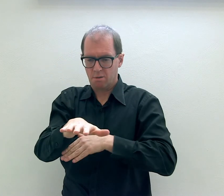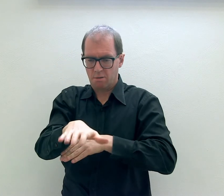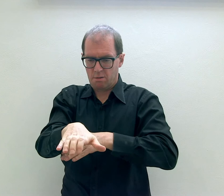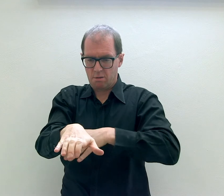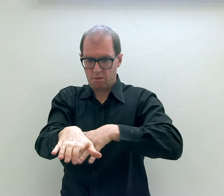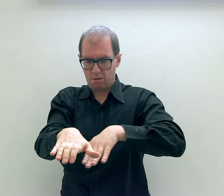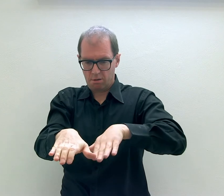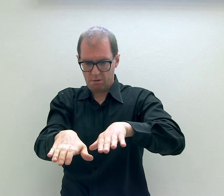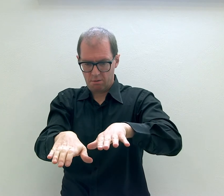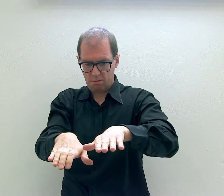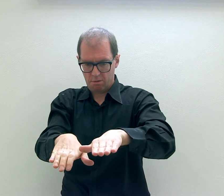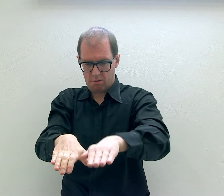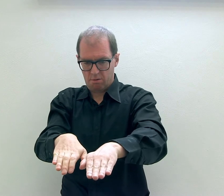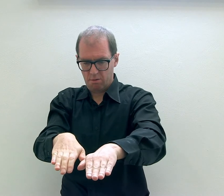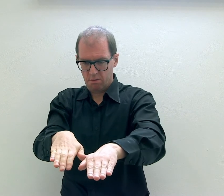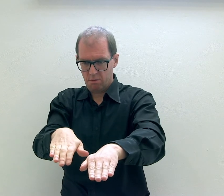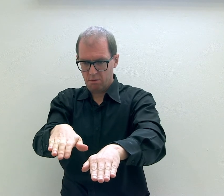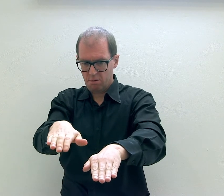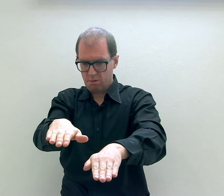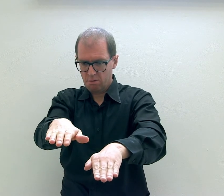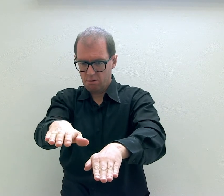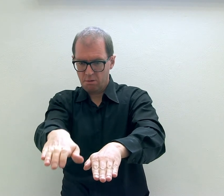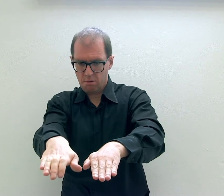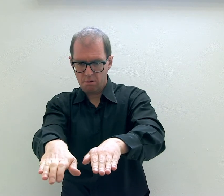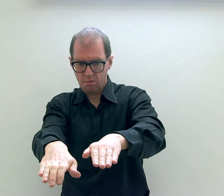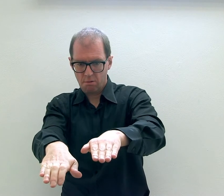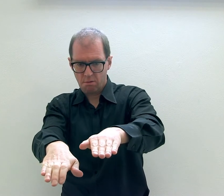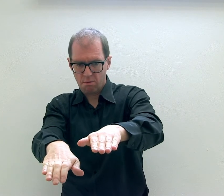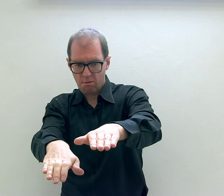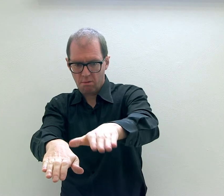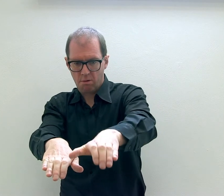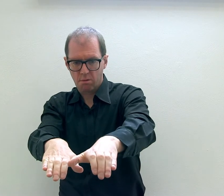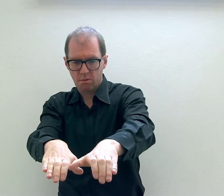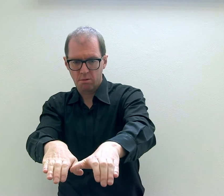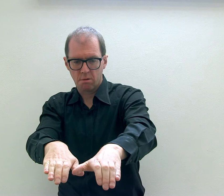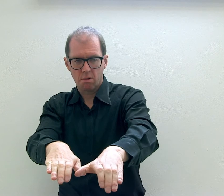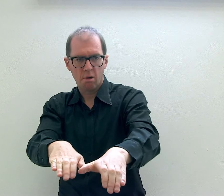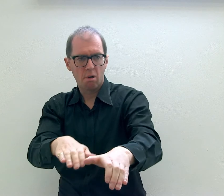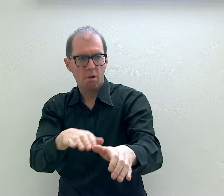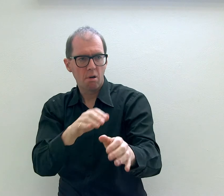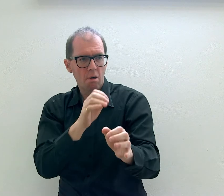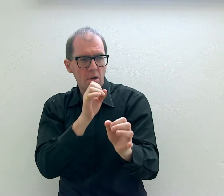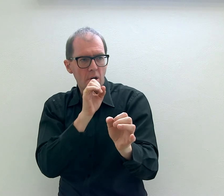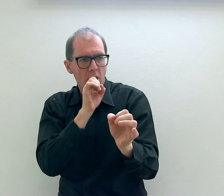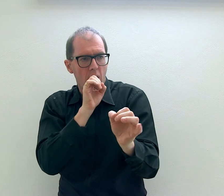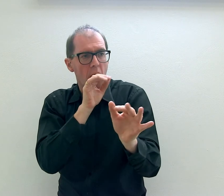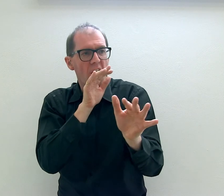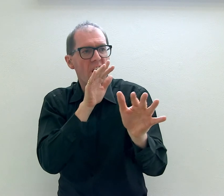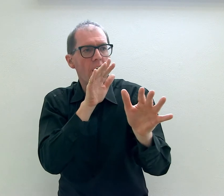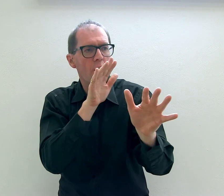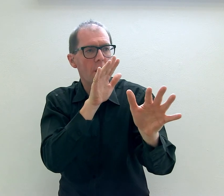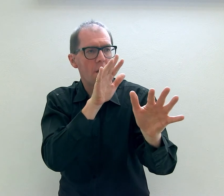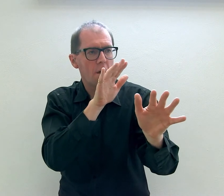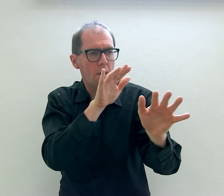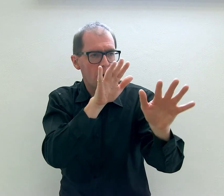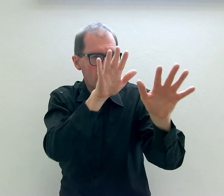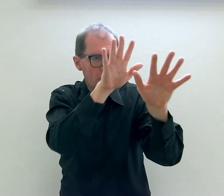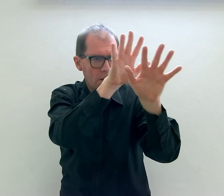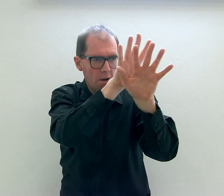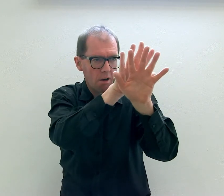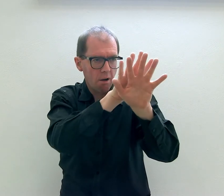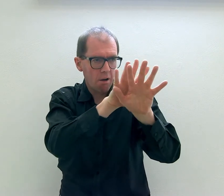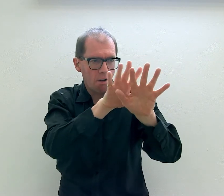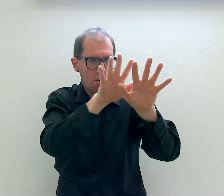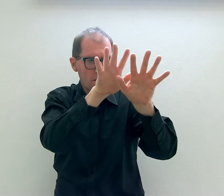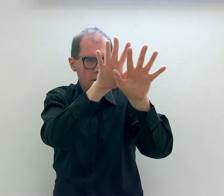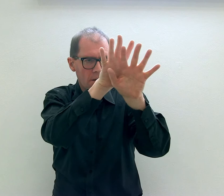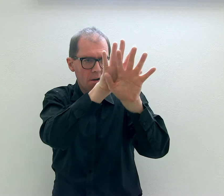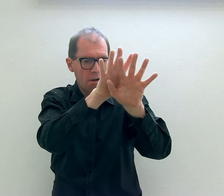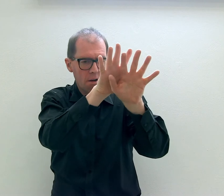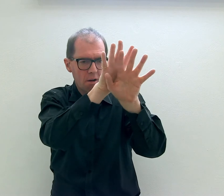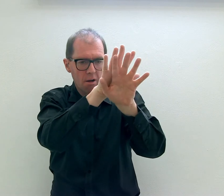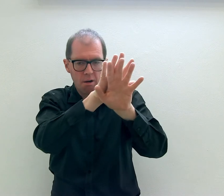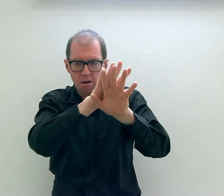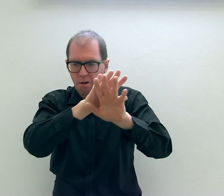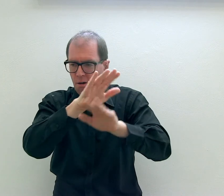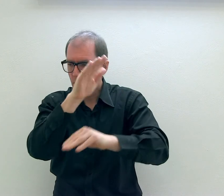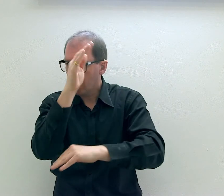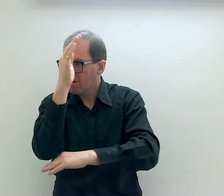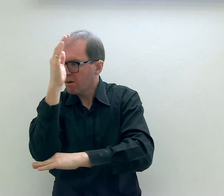Black are my steps on silver sod; Thick blows my frosty breath abroad;